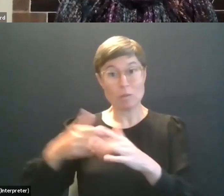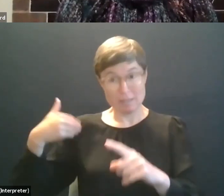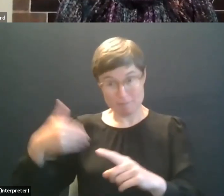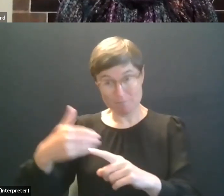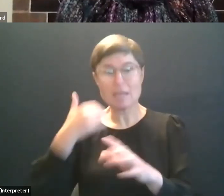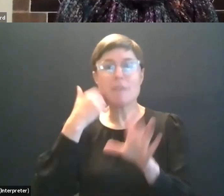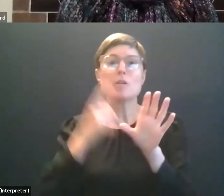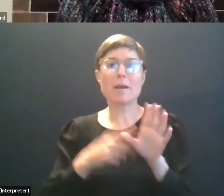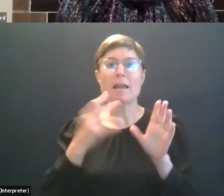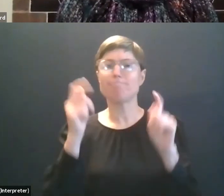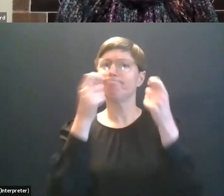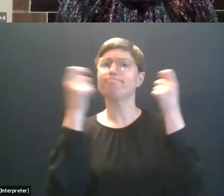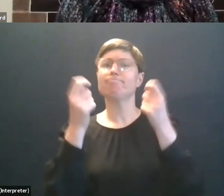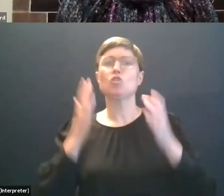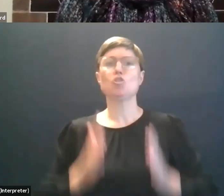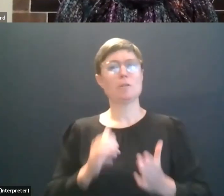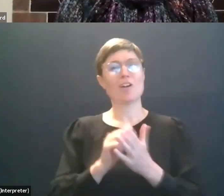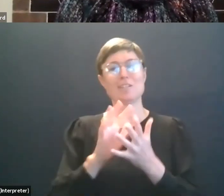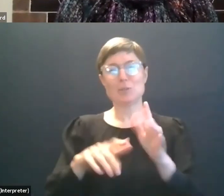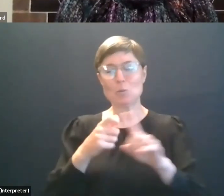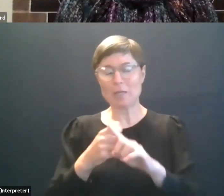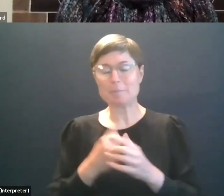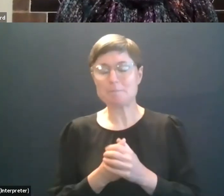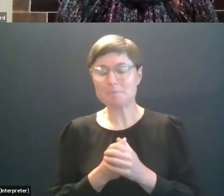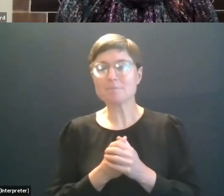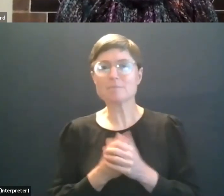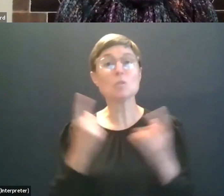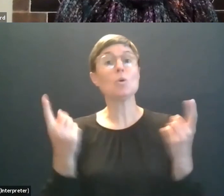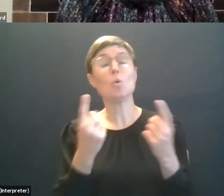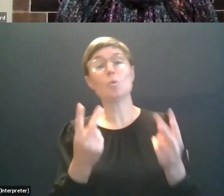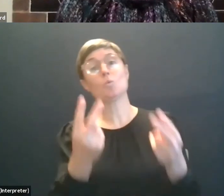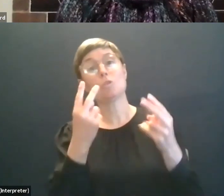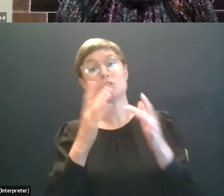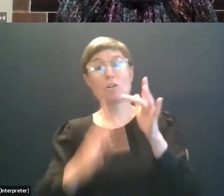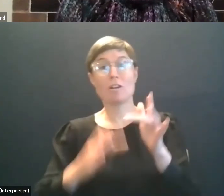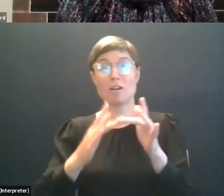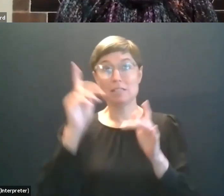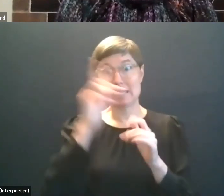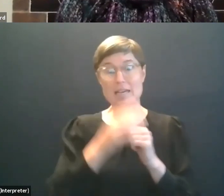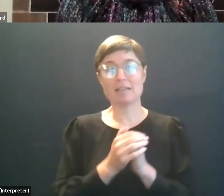Human Rights Week, and to all of you who have joined us online today. We had over 700 people